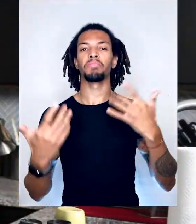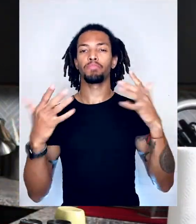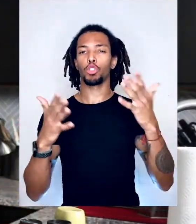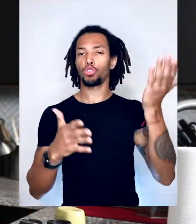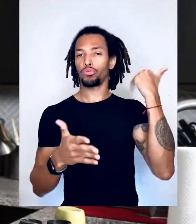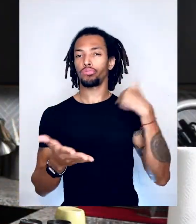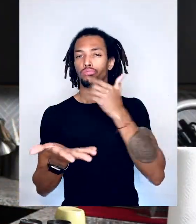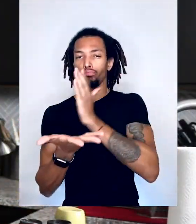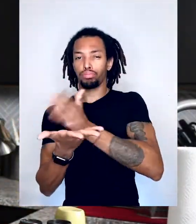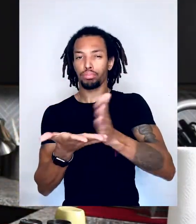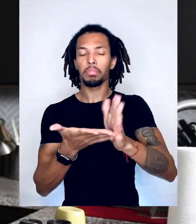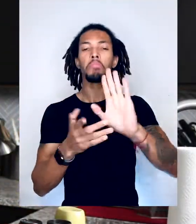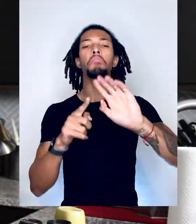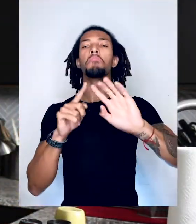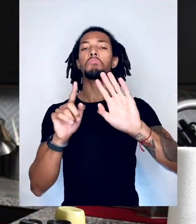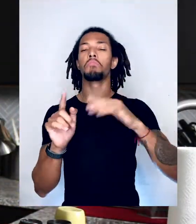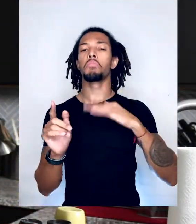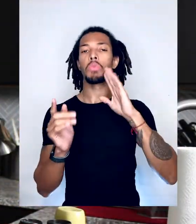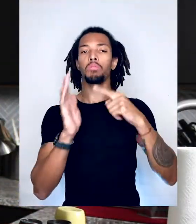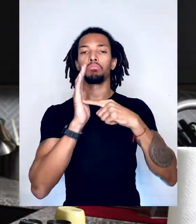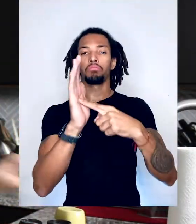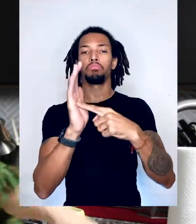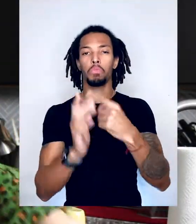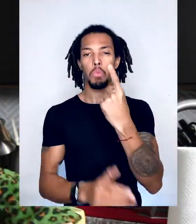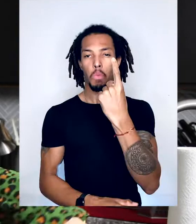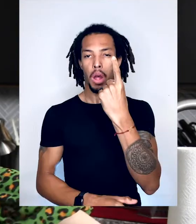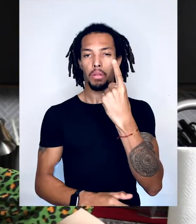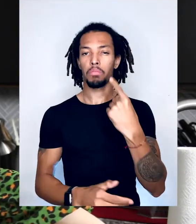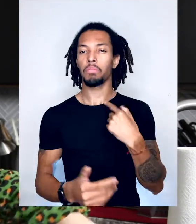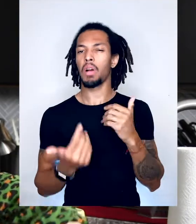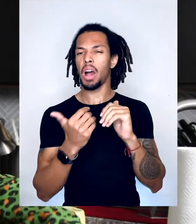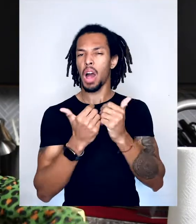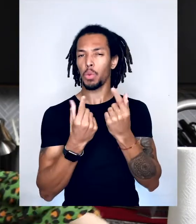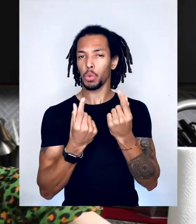And i've already prepped these, but I'll just demonstrate one to show you how it's done.